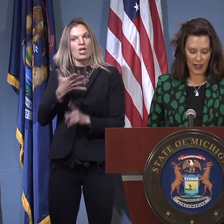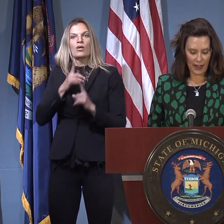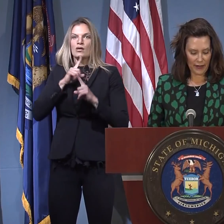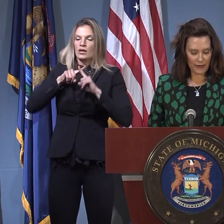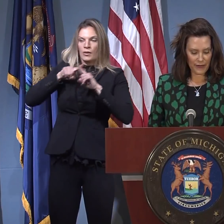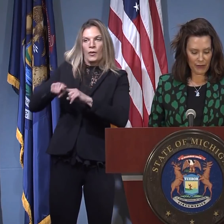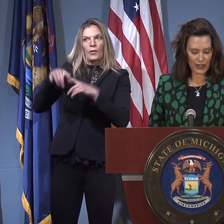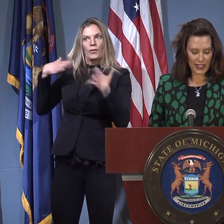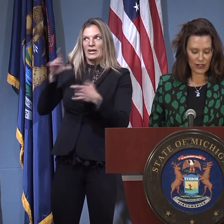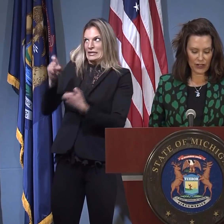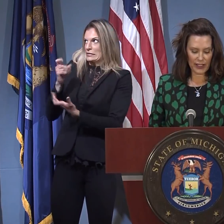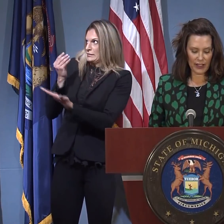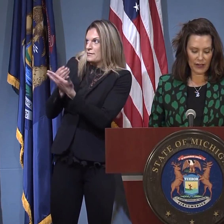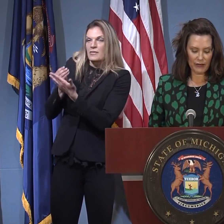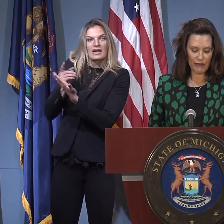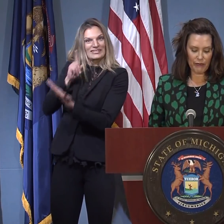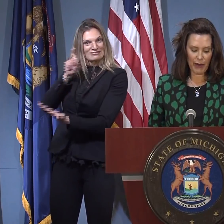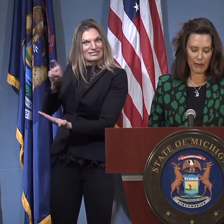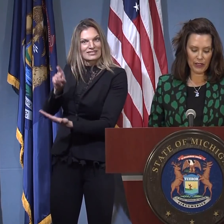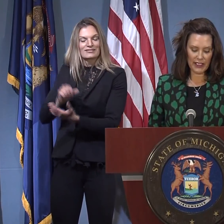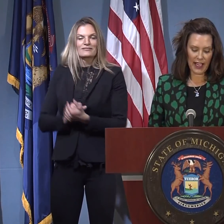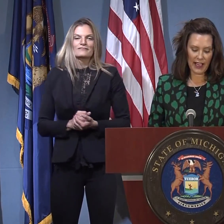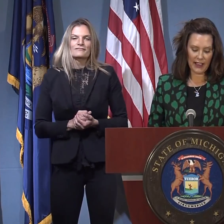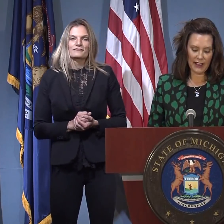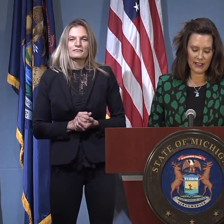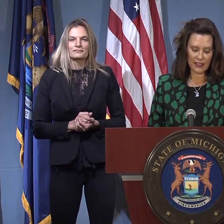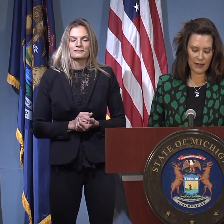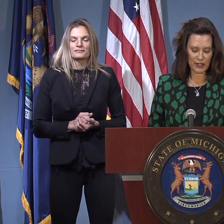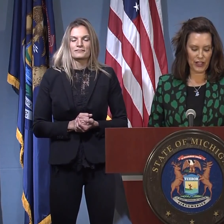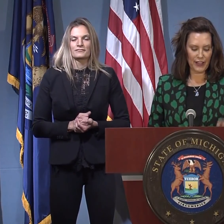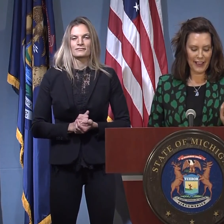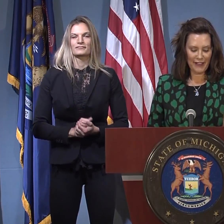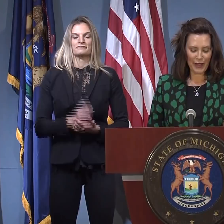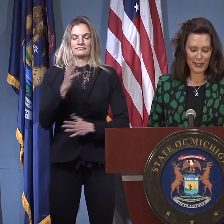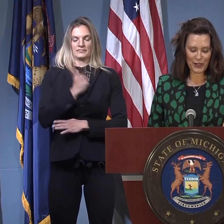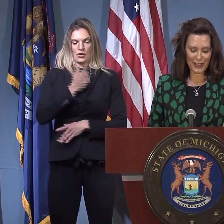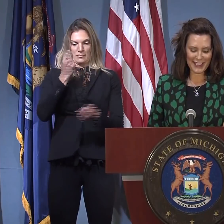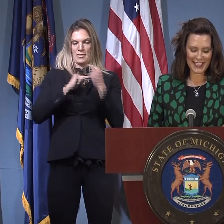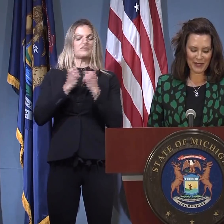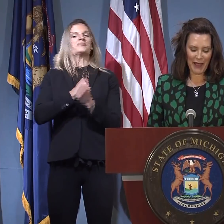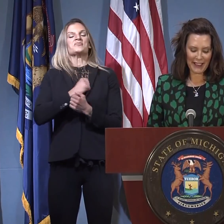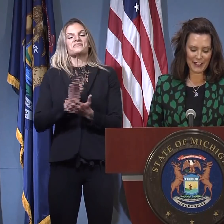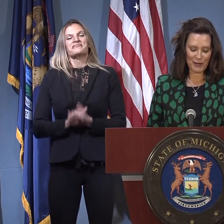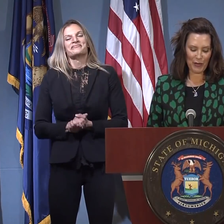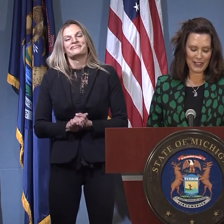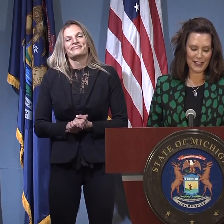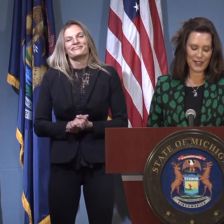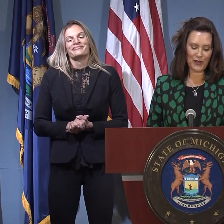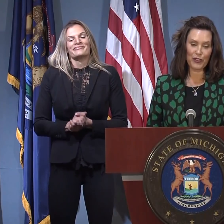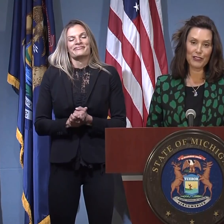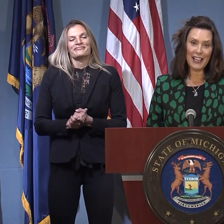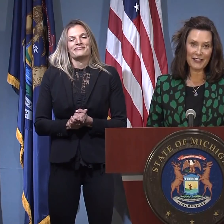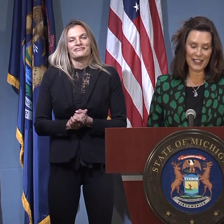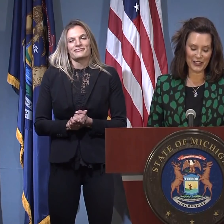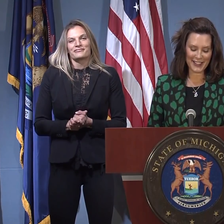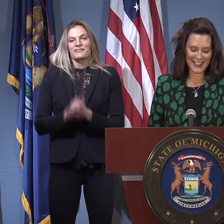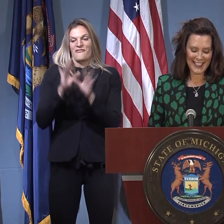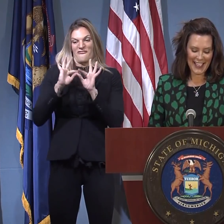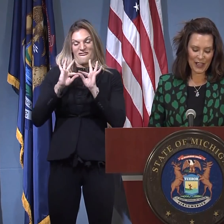FAMILY IS A CRUELS THE STATE DEPEND ON SMALL BUSINESS REPROGRAM PARTICULARLY BY